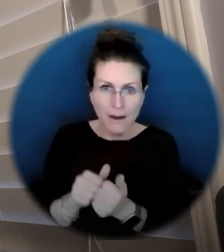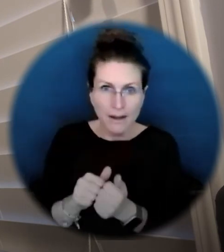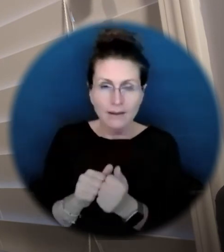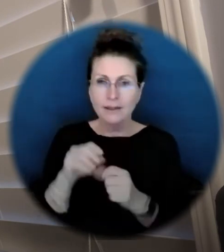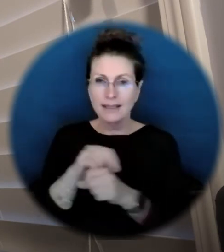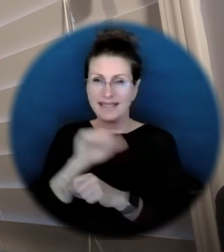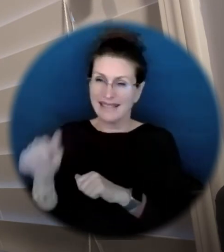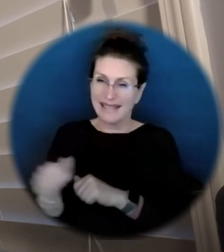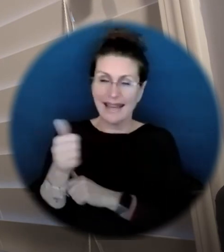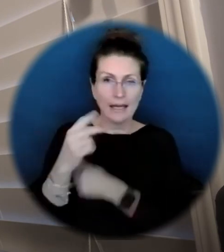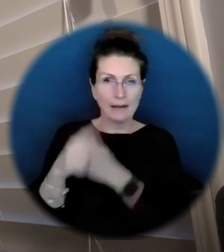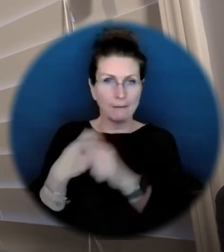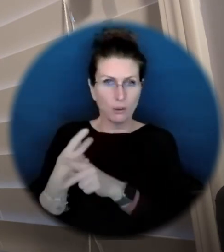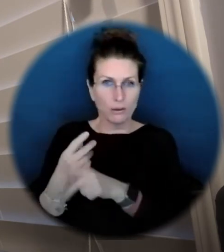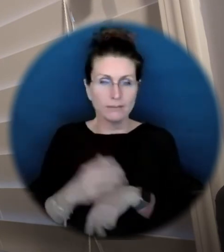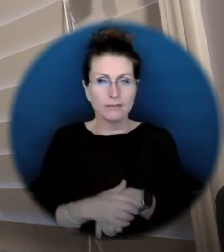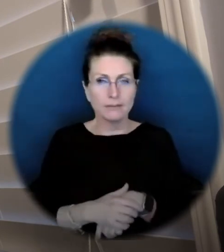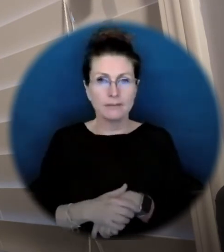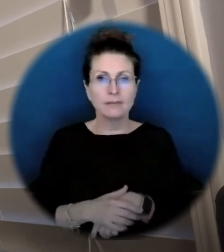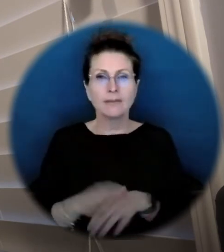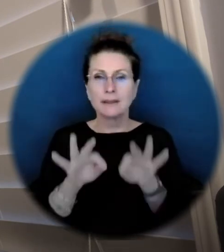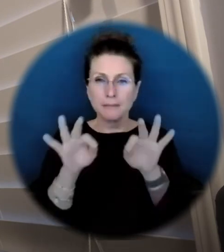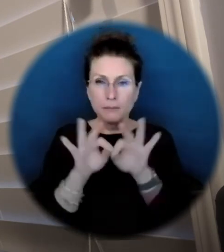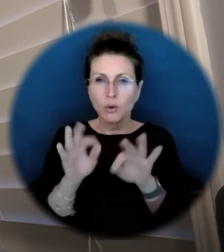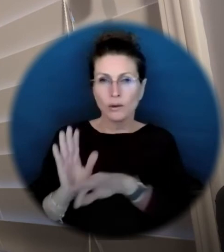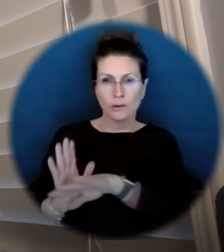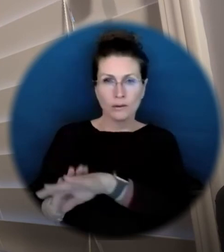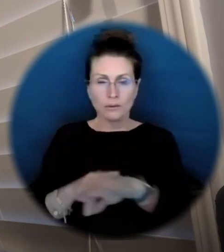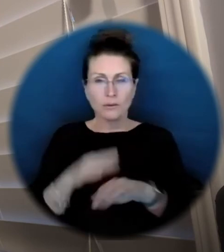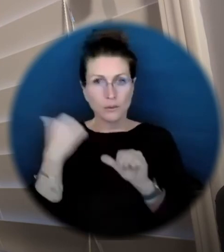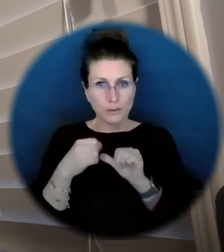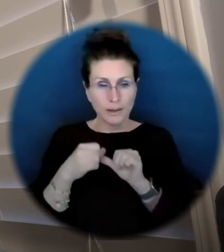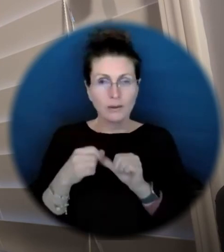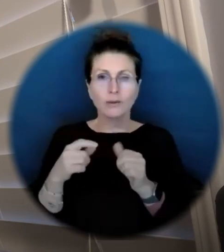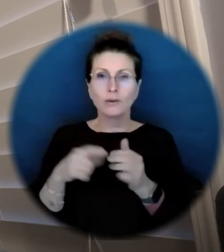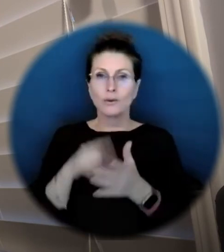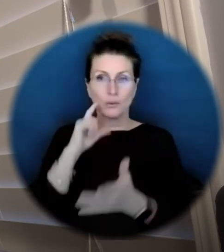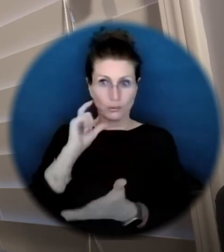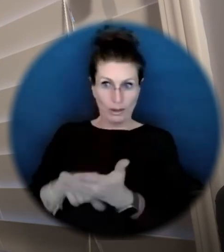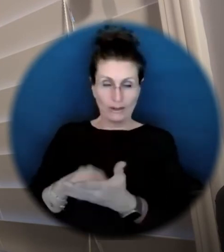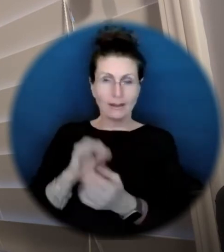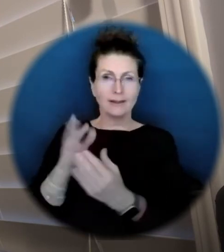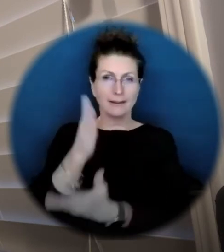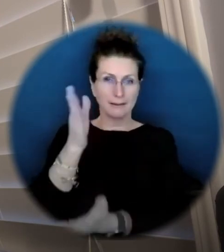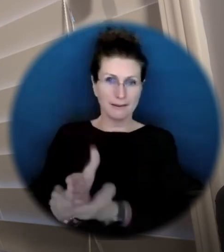This day serves as a crucial reminder to recognize and dismantle misogyny and gender-based violence